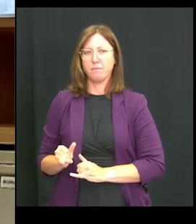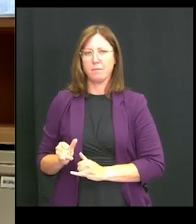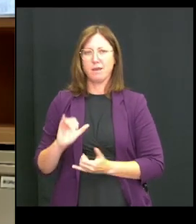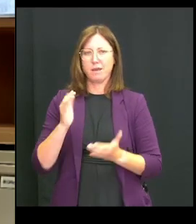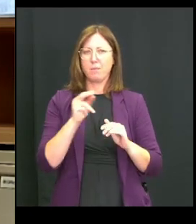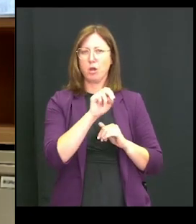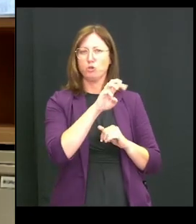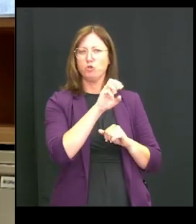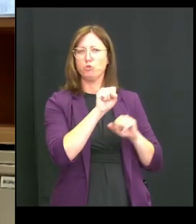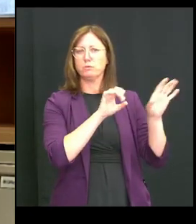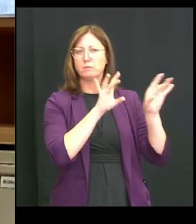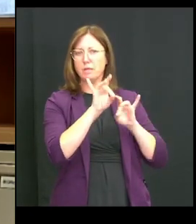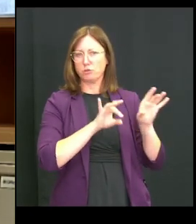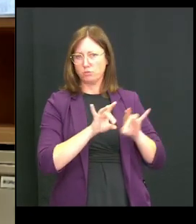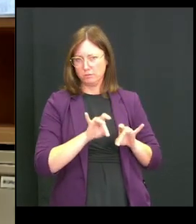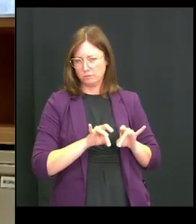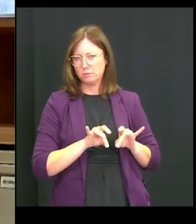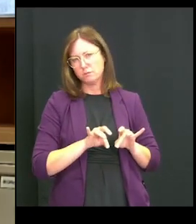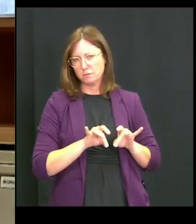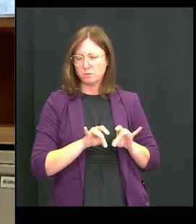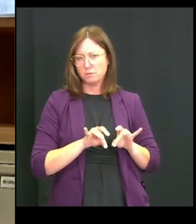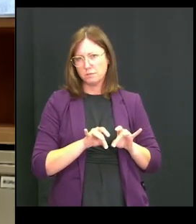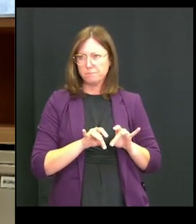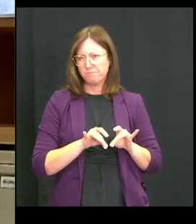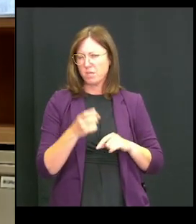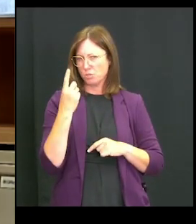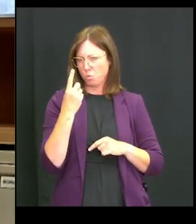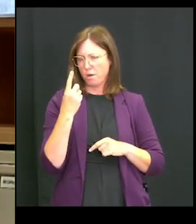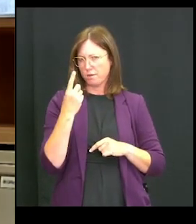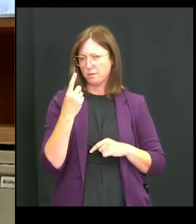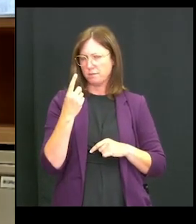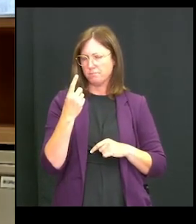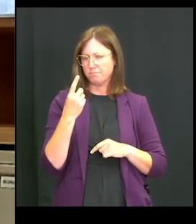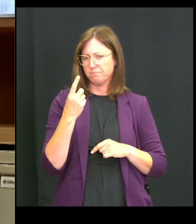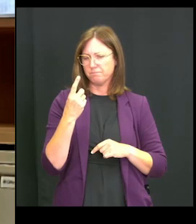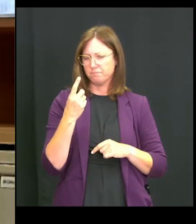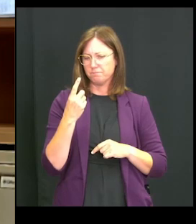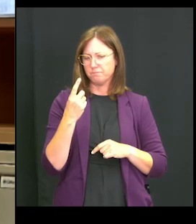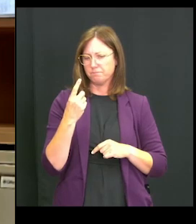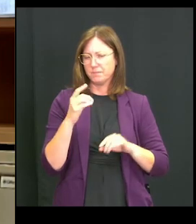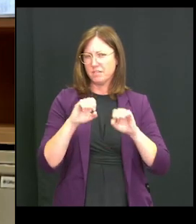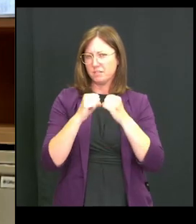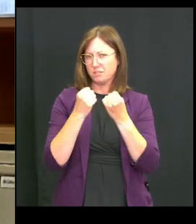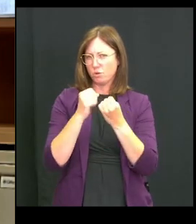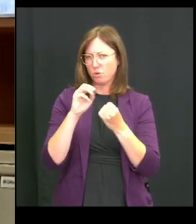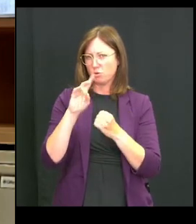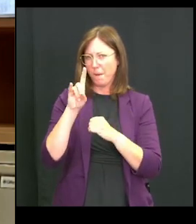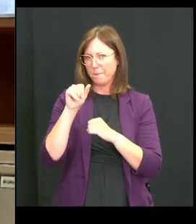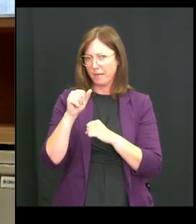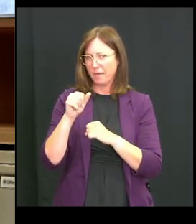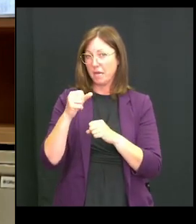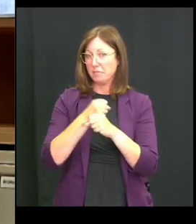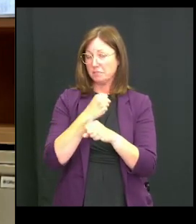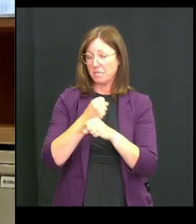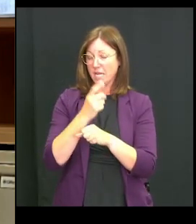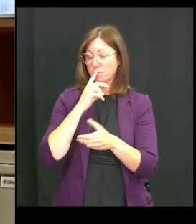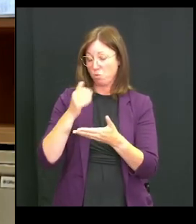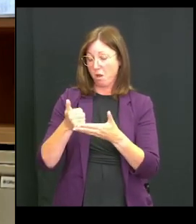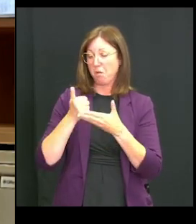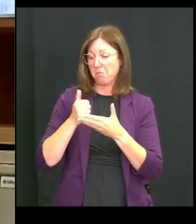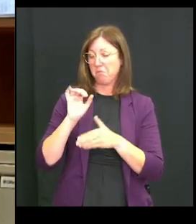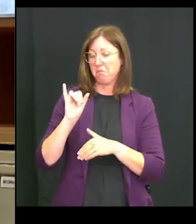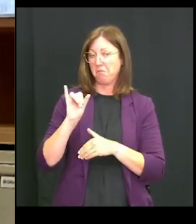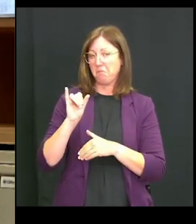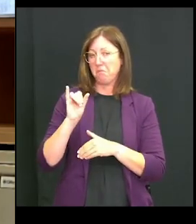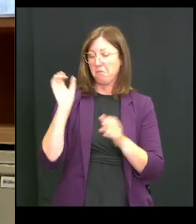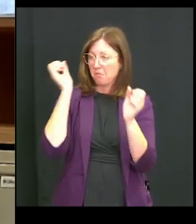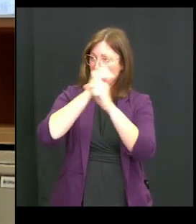So, I guess that's where social media data is useful, that is one caveat.